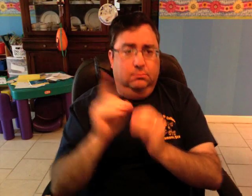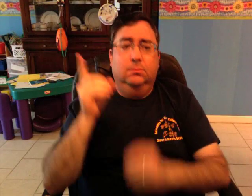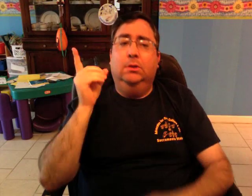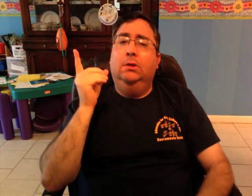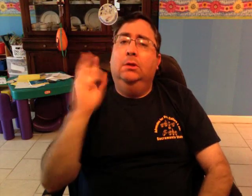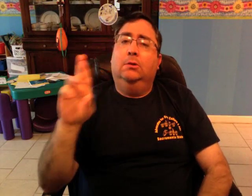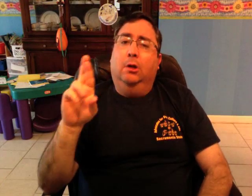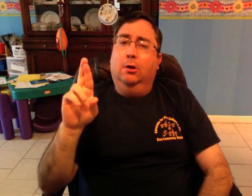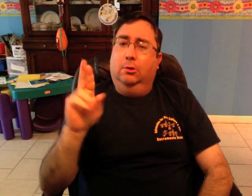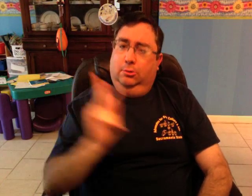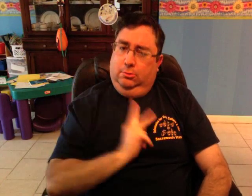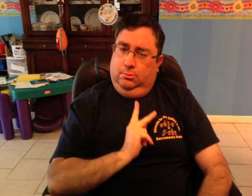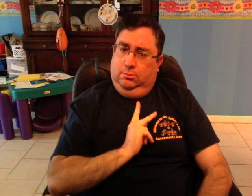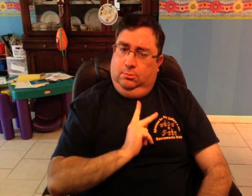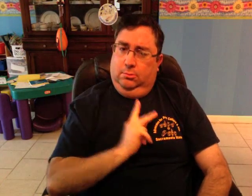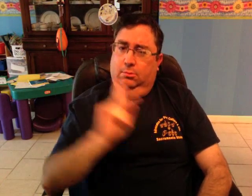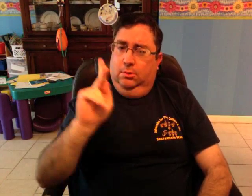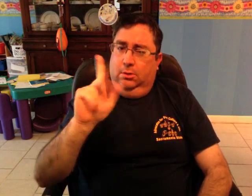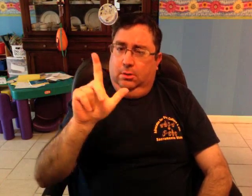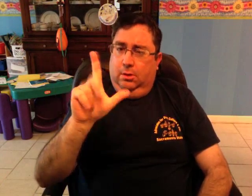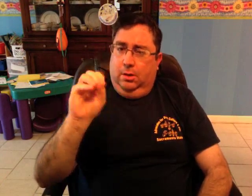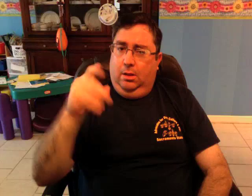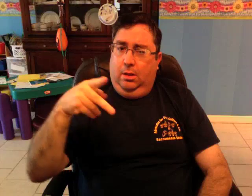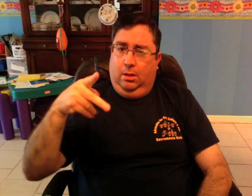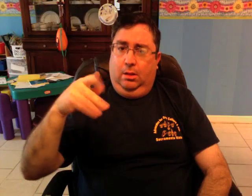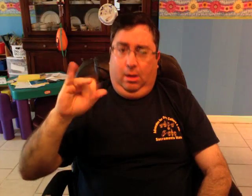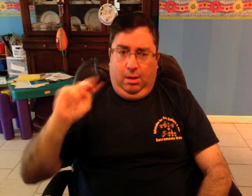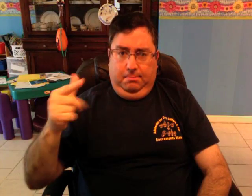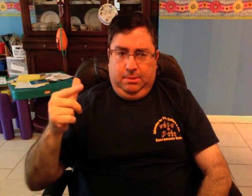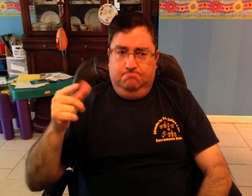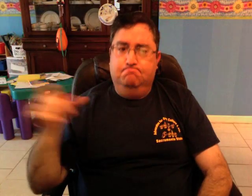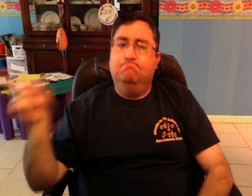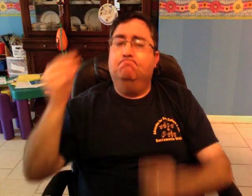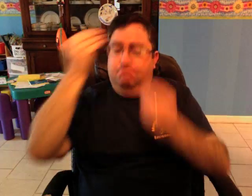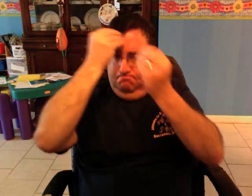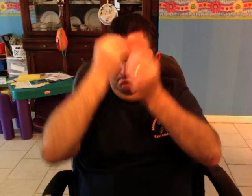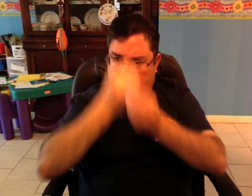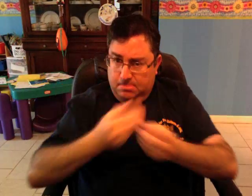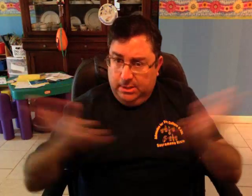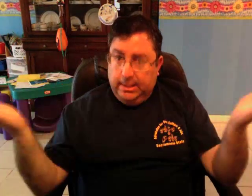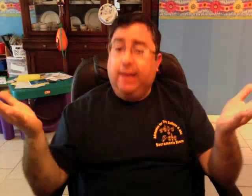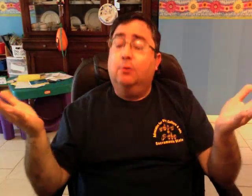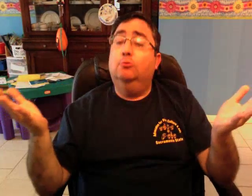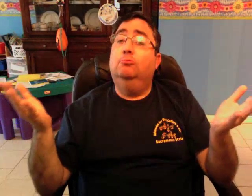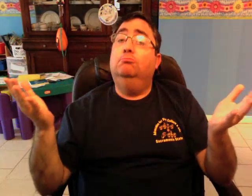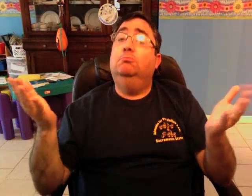Dr. Klopping (Supt.) announced that